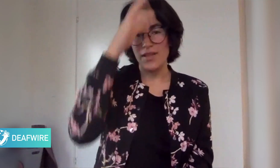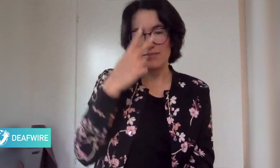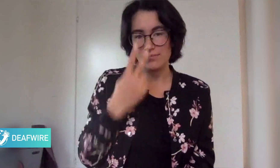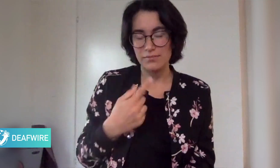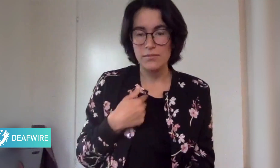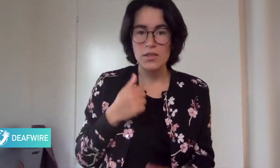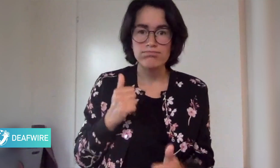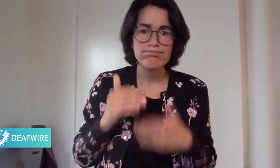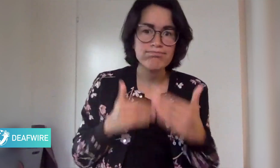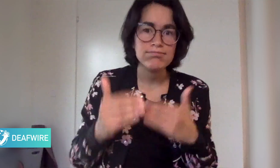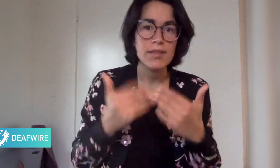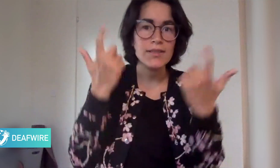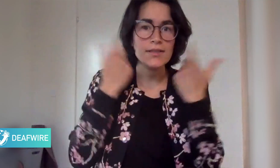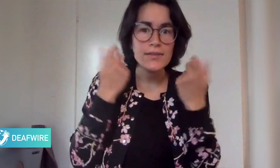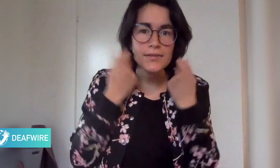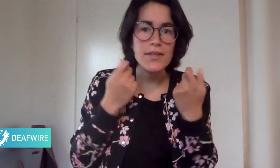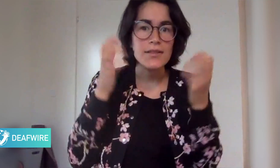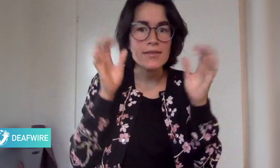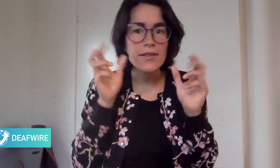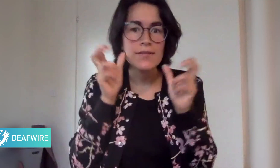I proceeded to get the implant.